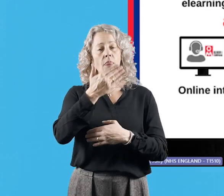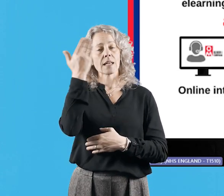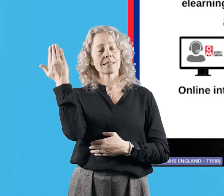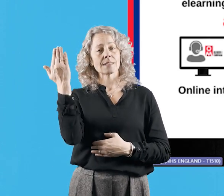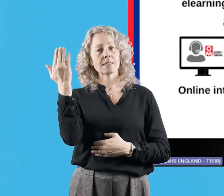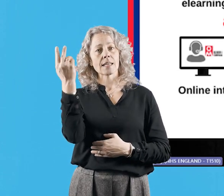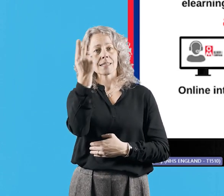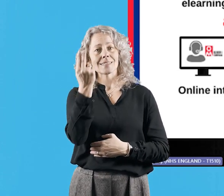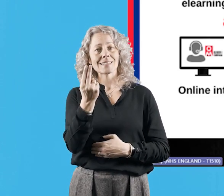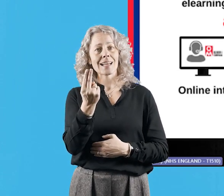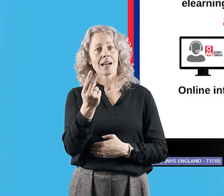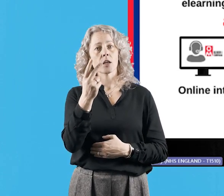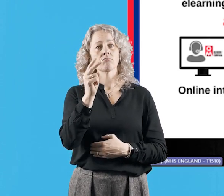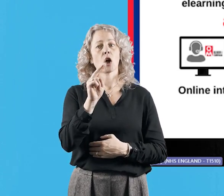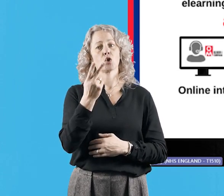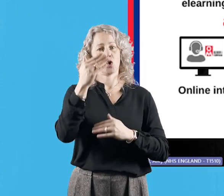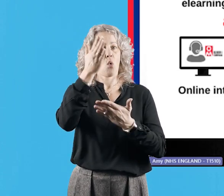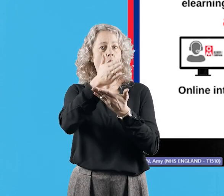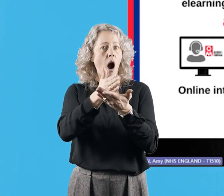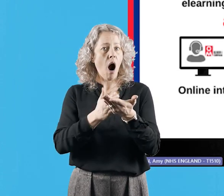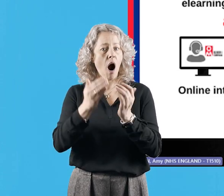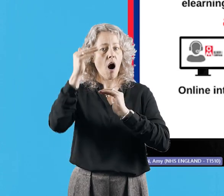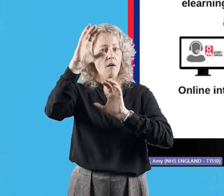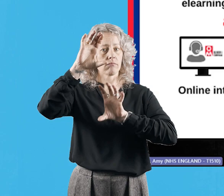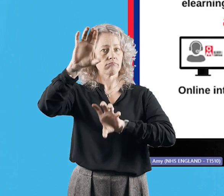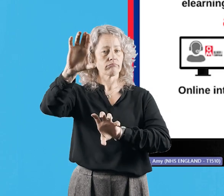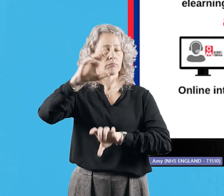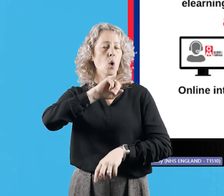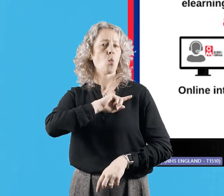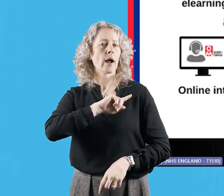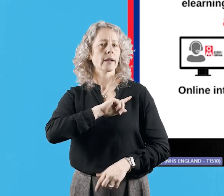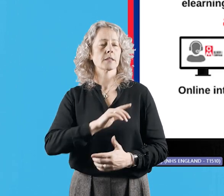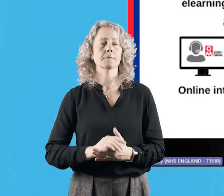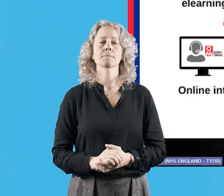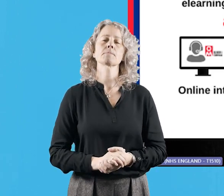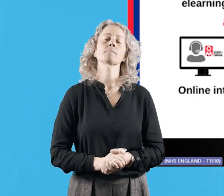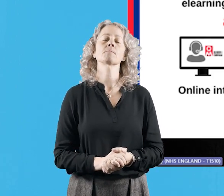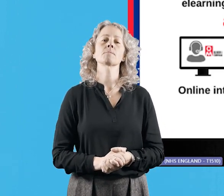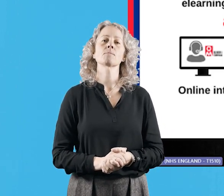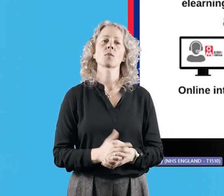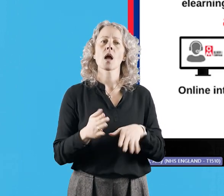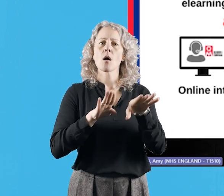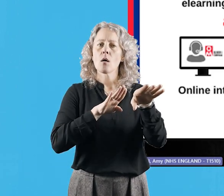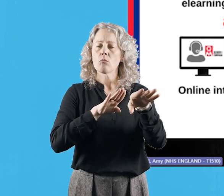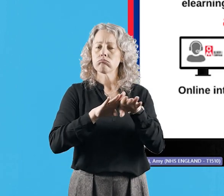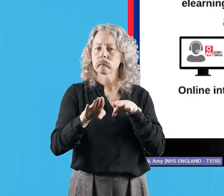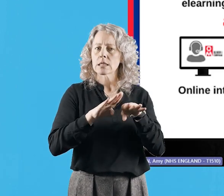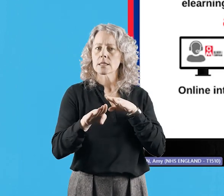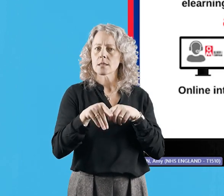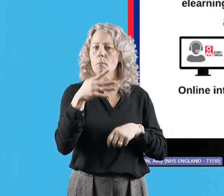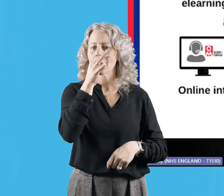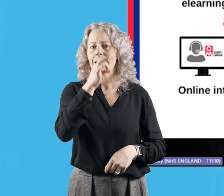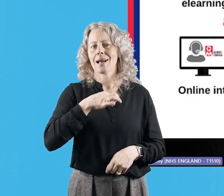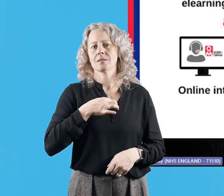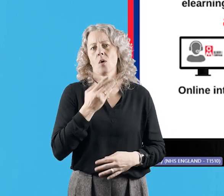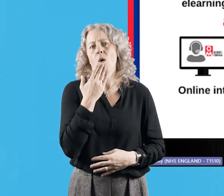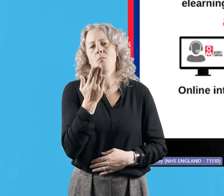person. Now the reason that the day is designed in two half days is that in the pilots we were asked to do it